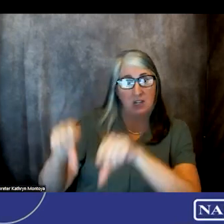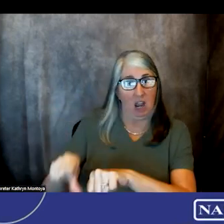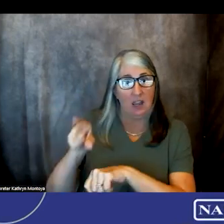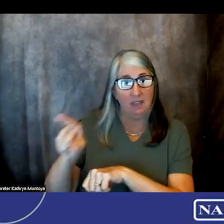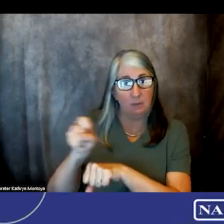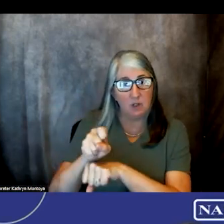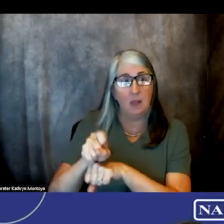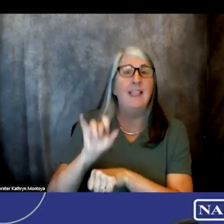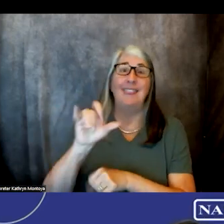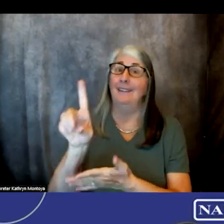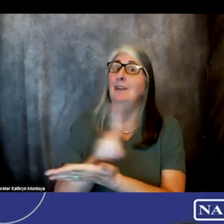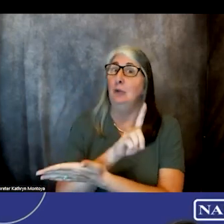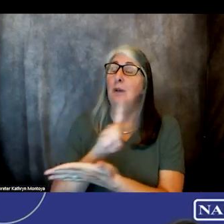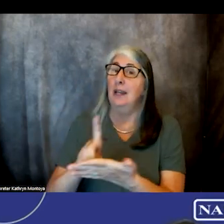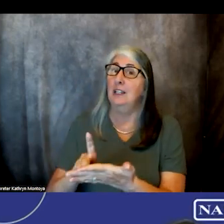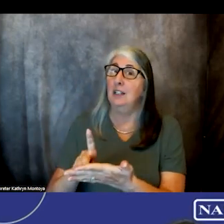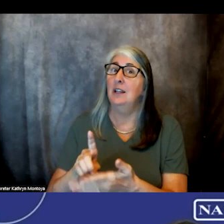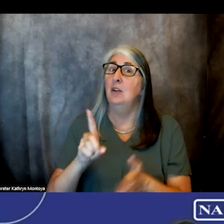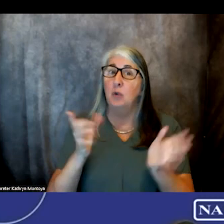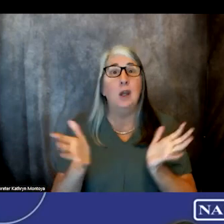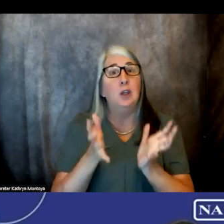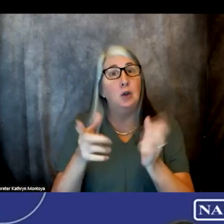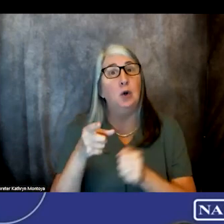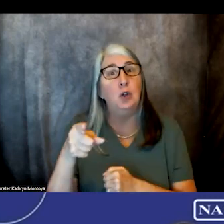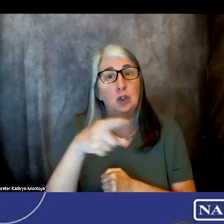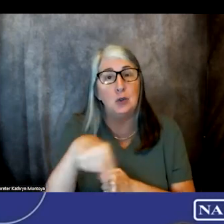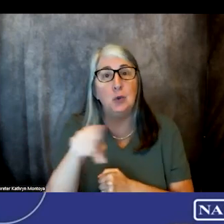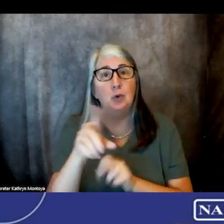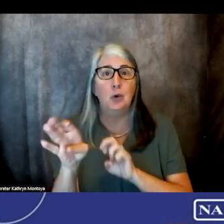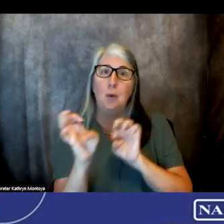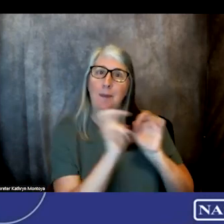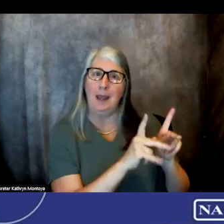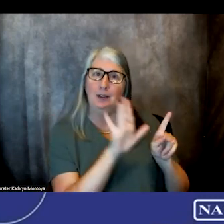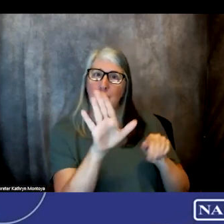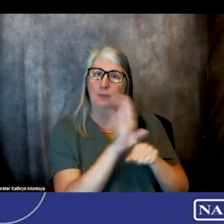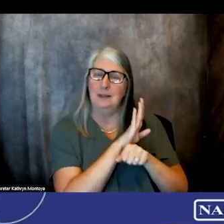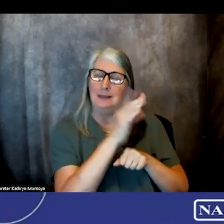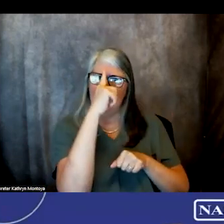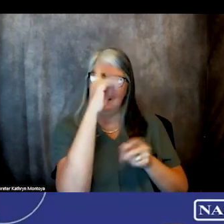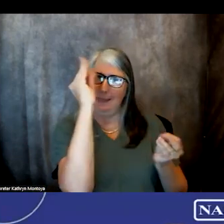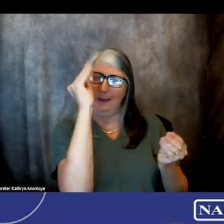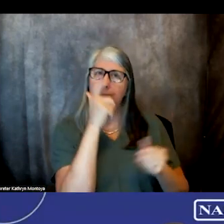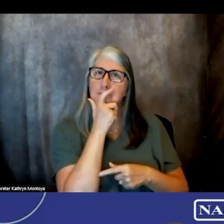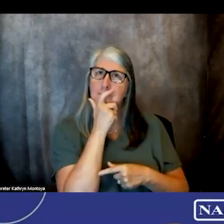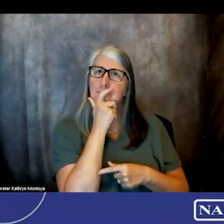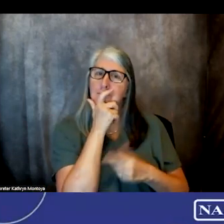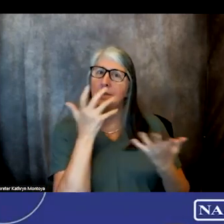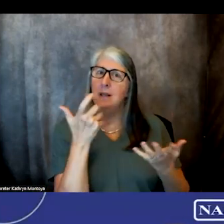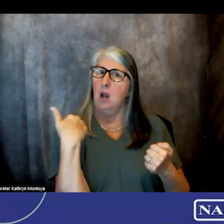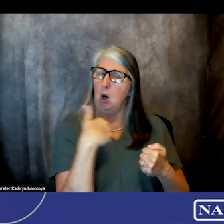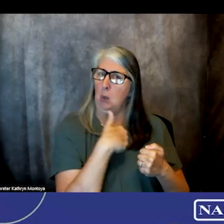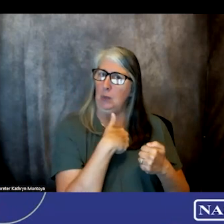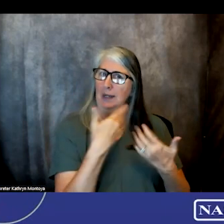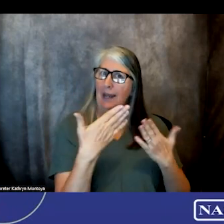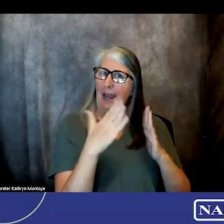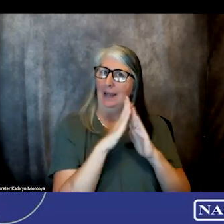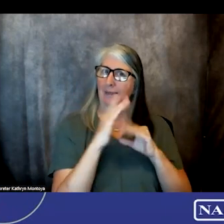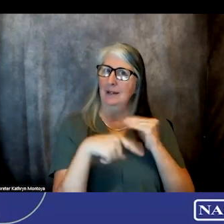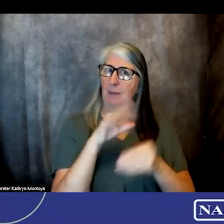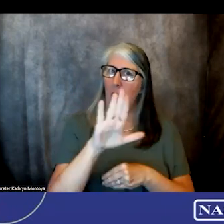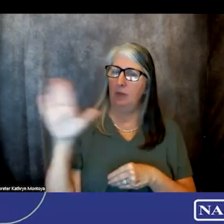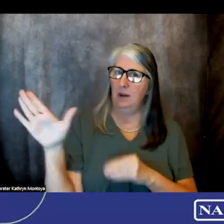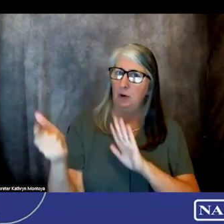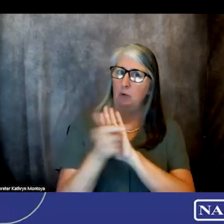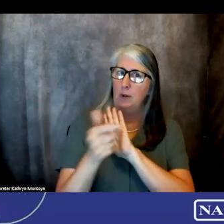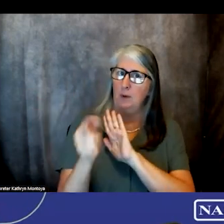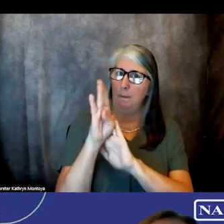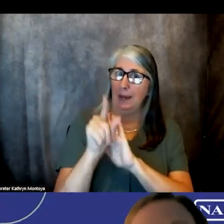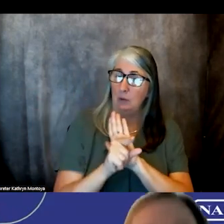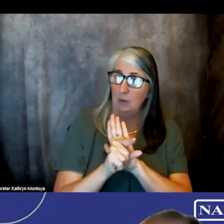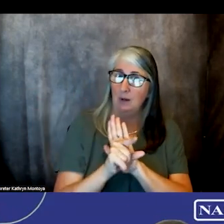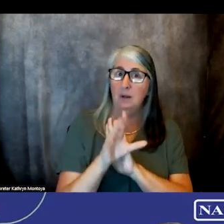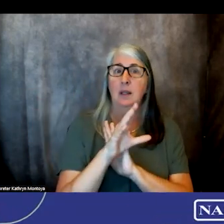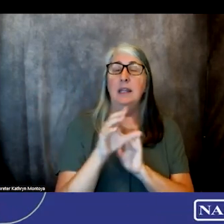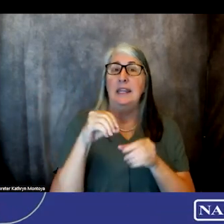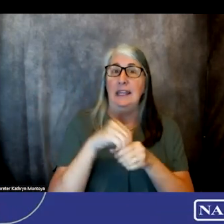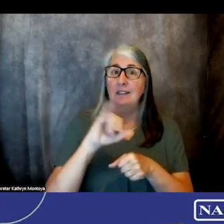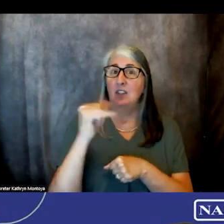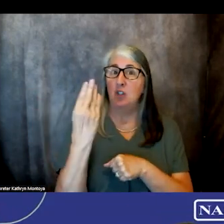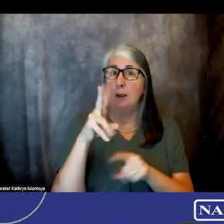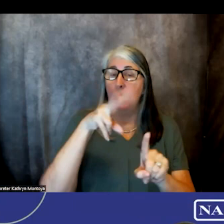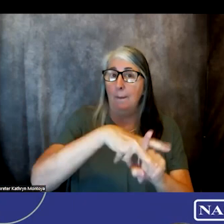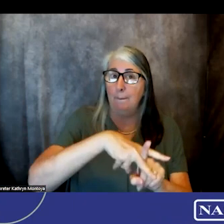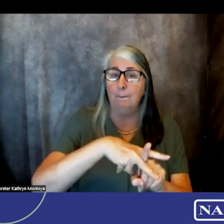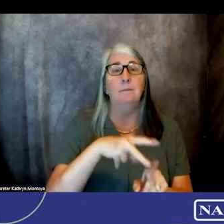SO ARE WE ASKING ABOUT THAT CRIMINAL BACKGROUND PROCESS WHILE